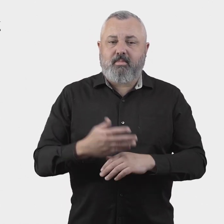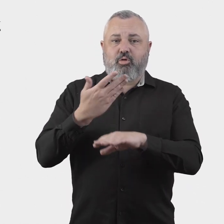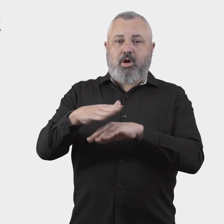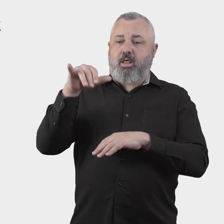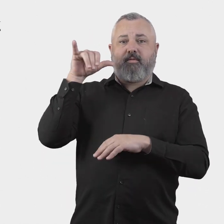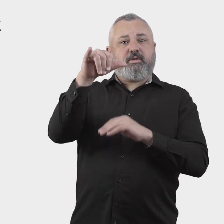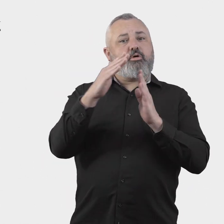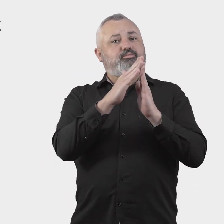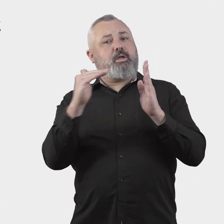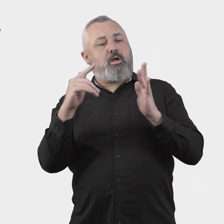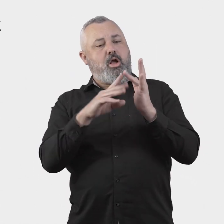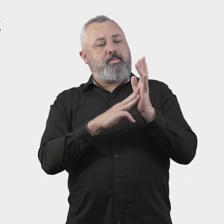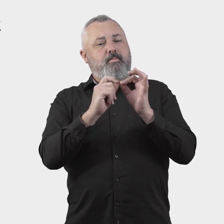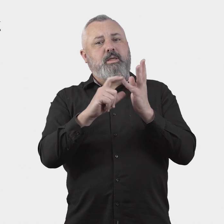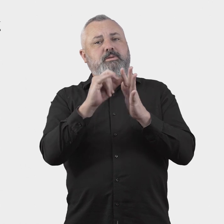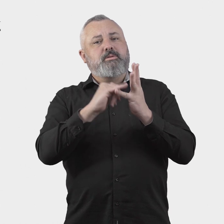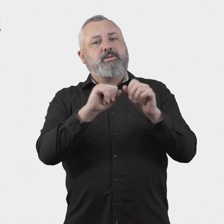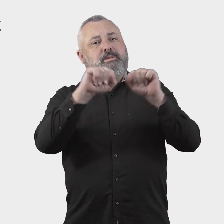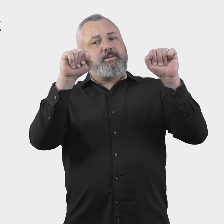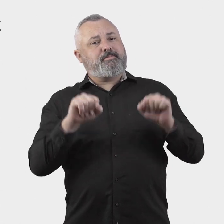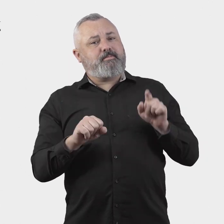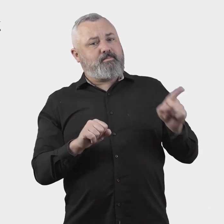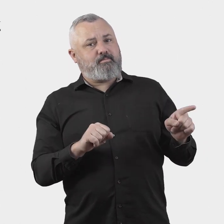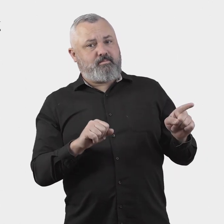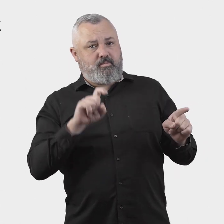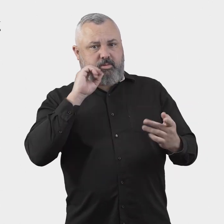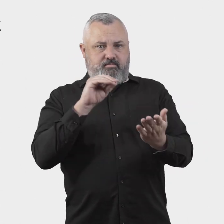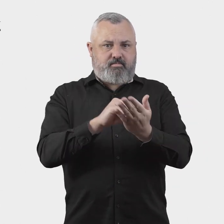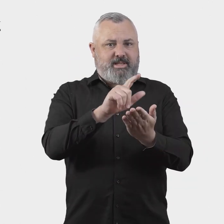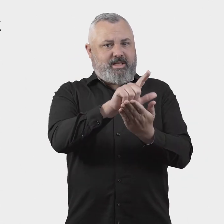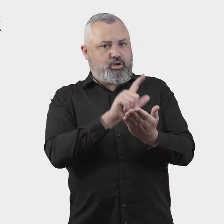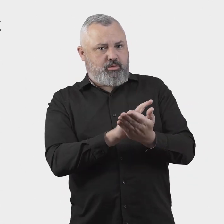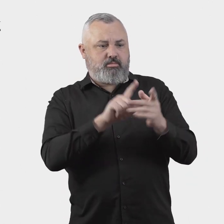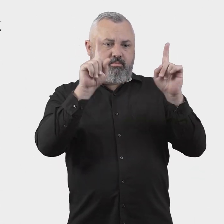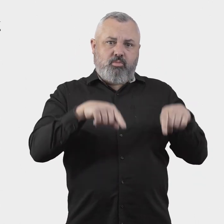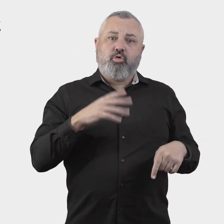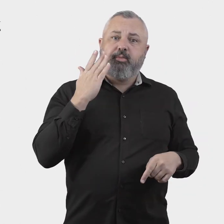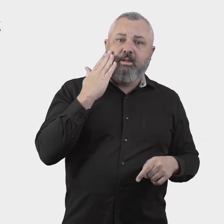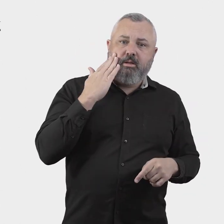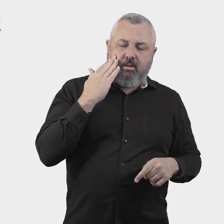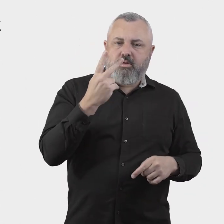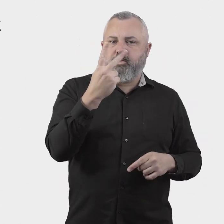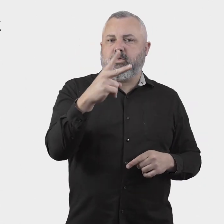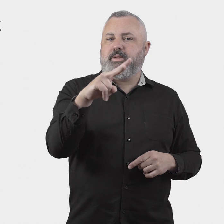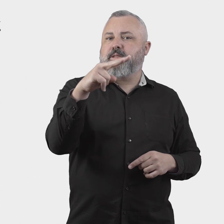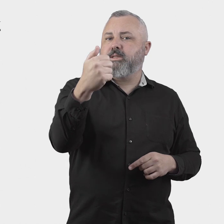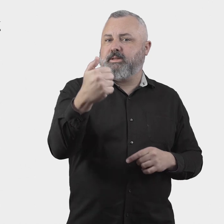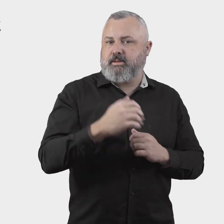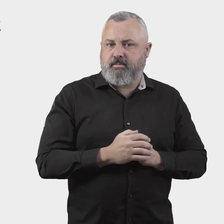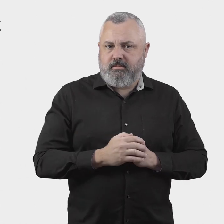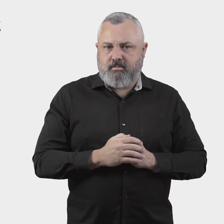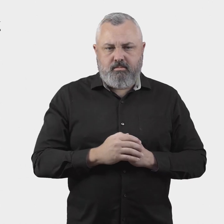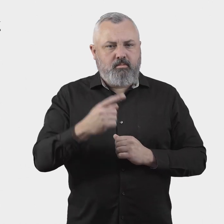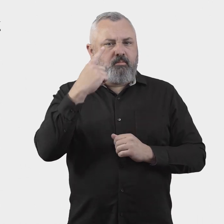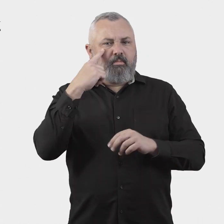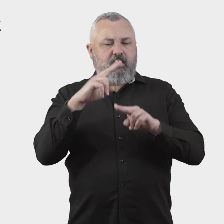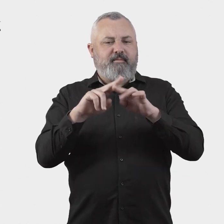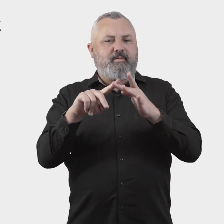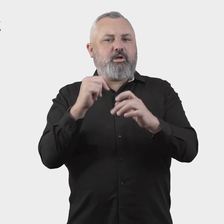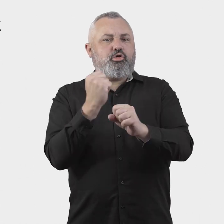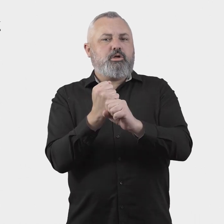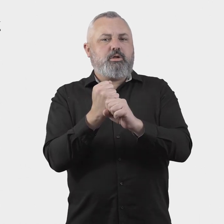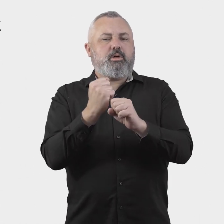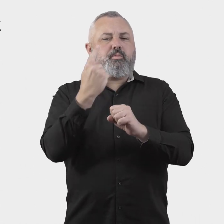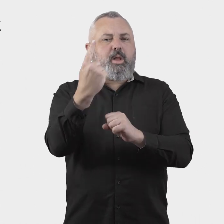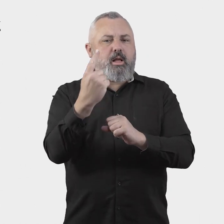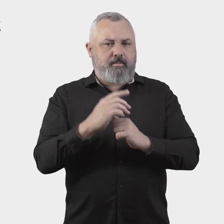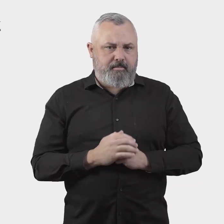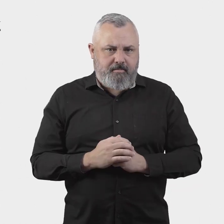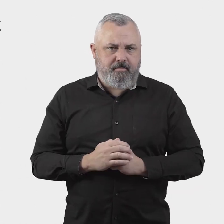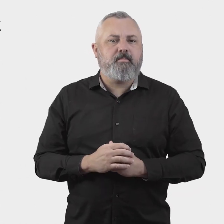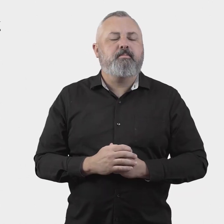The Aviation Industry Ombuds Scheme will be established by legislation in 2026 (see Figure 1).